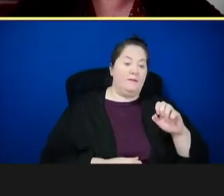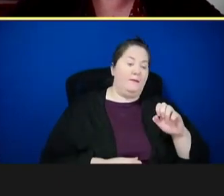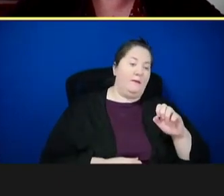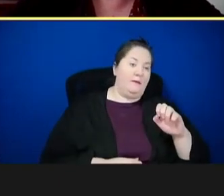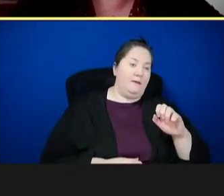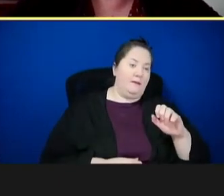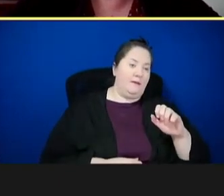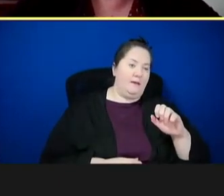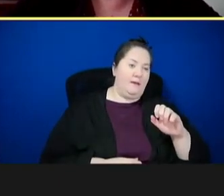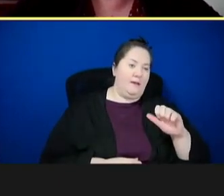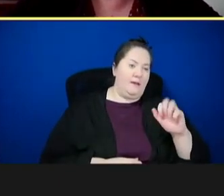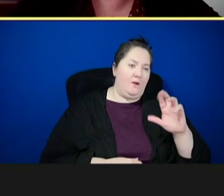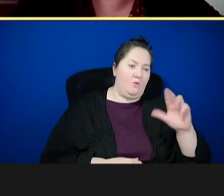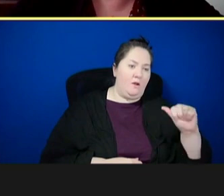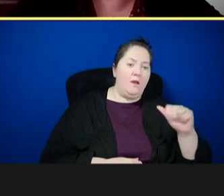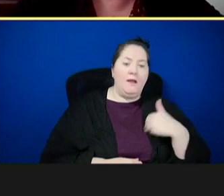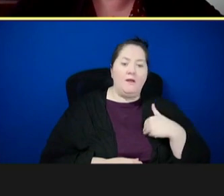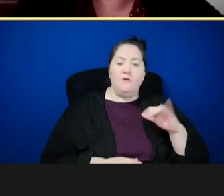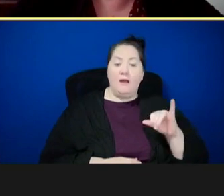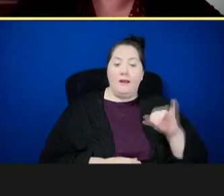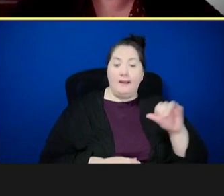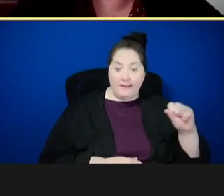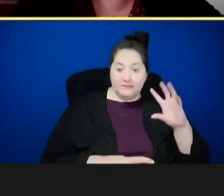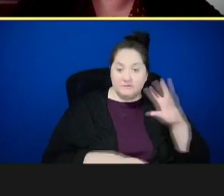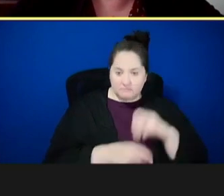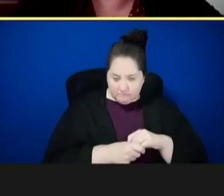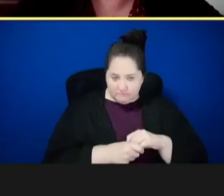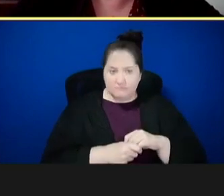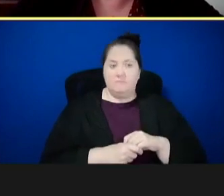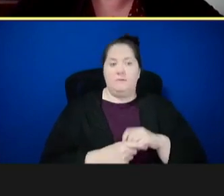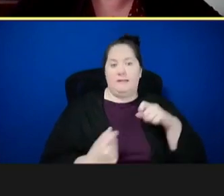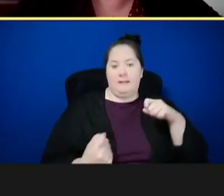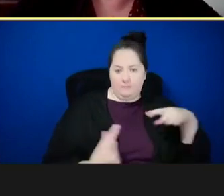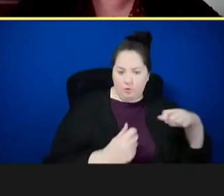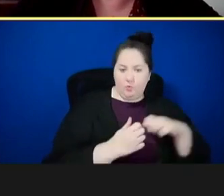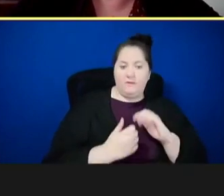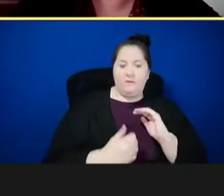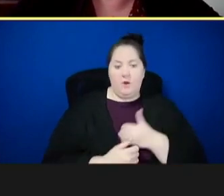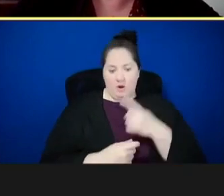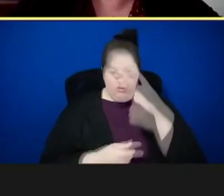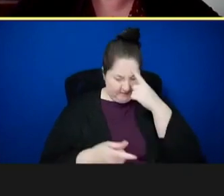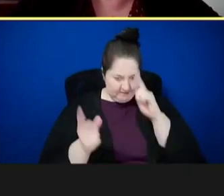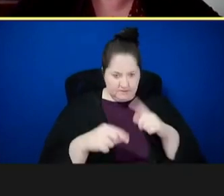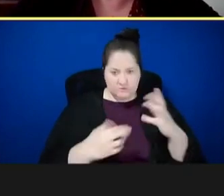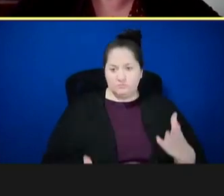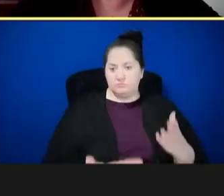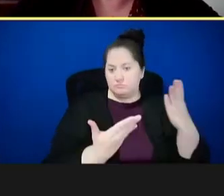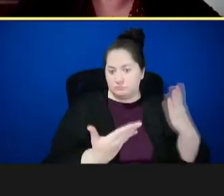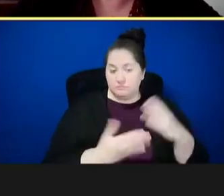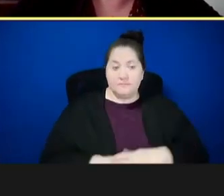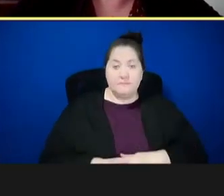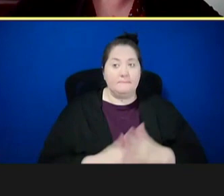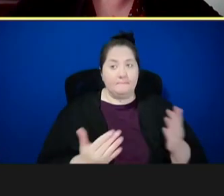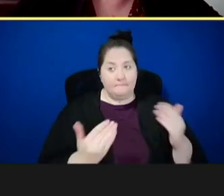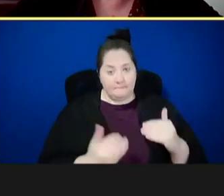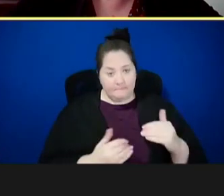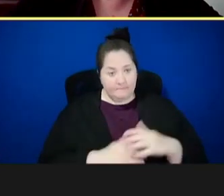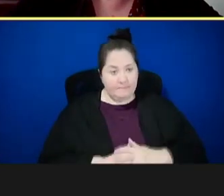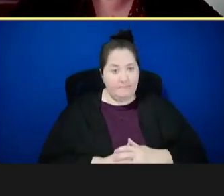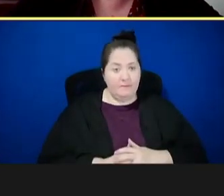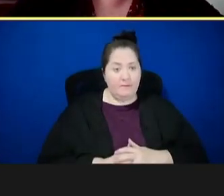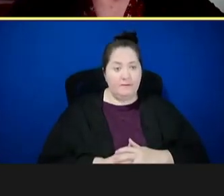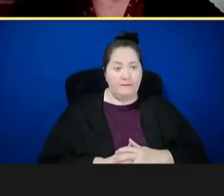ensured that we had IIS participation and input into our consensus recommendations. Next slide.